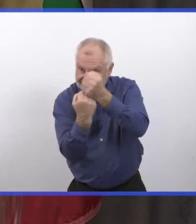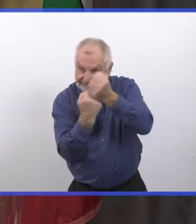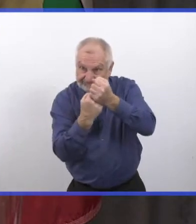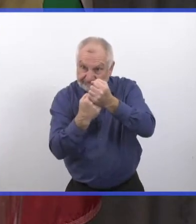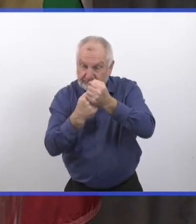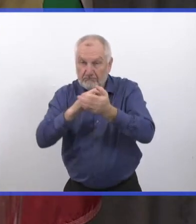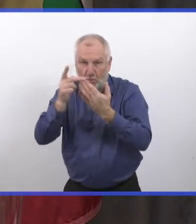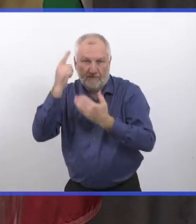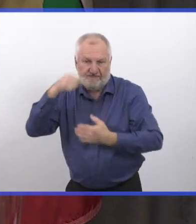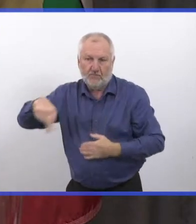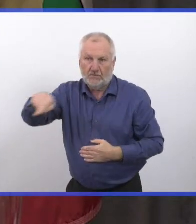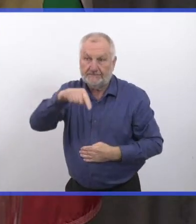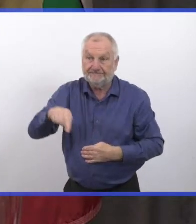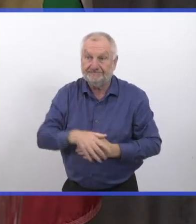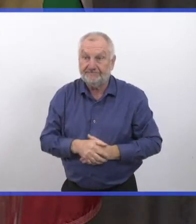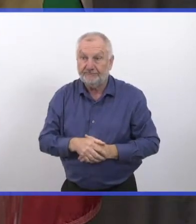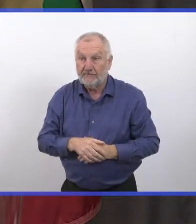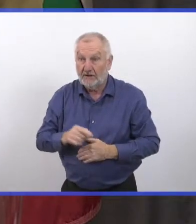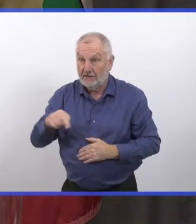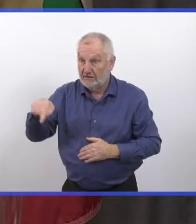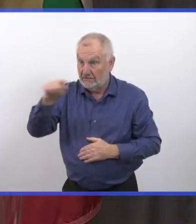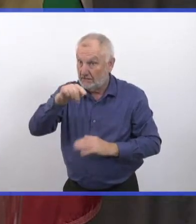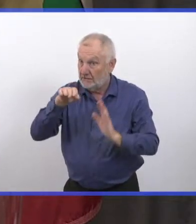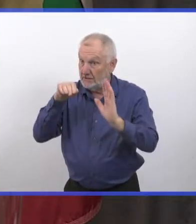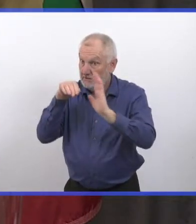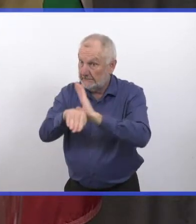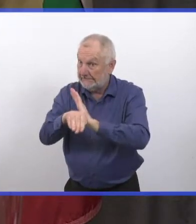Don't be touching the mask all the time and wash your hands regularly.